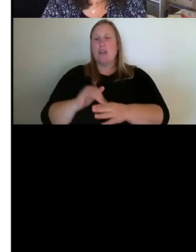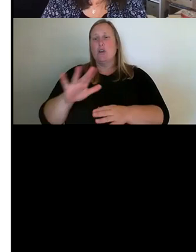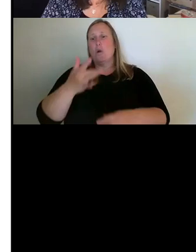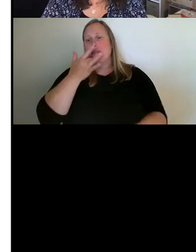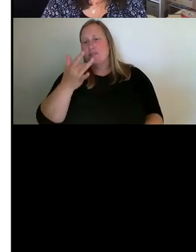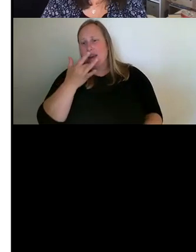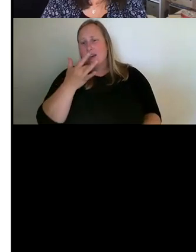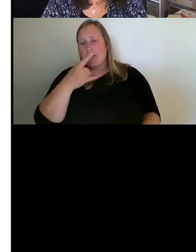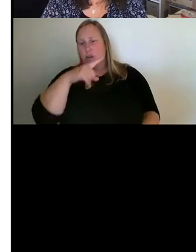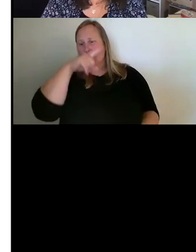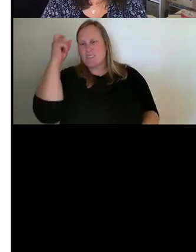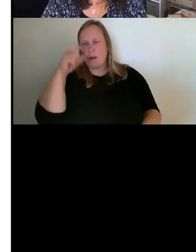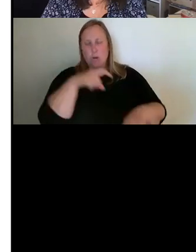summertime activity."